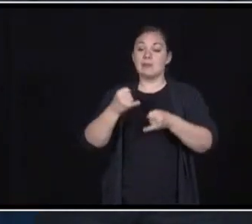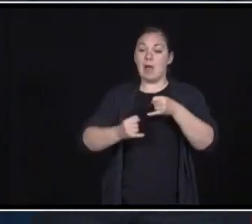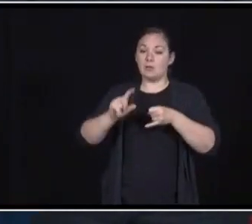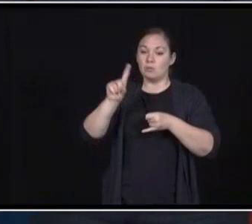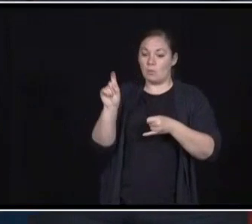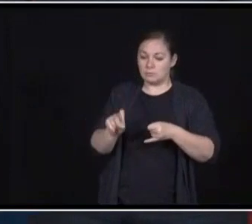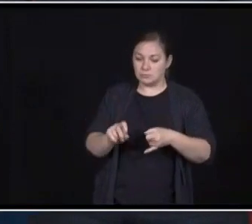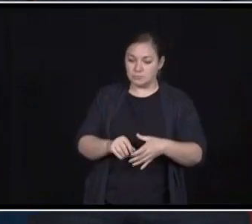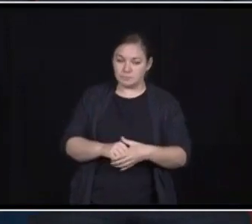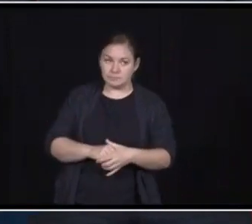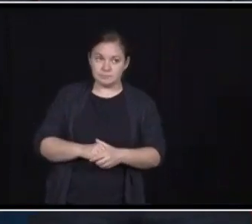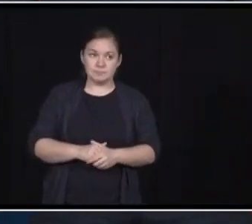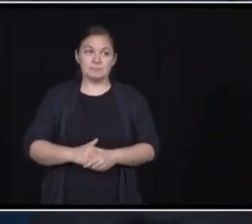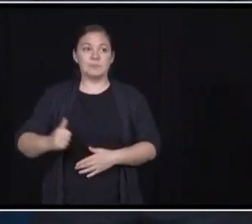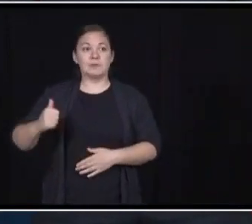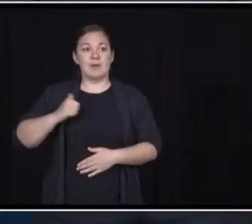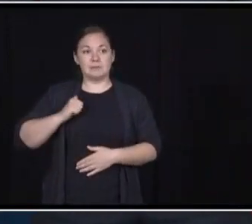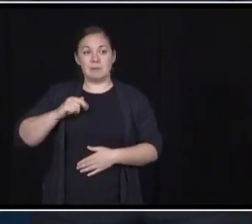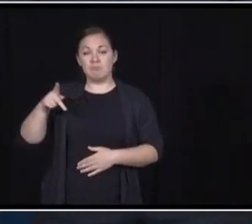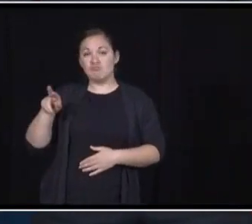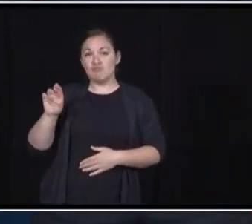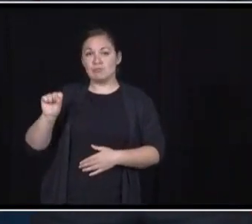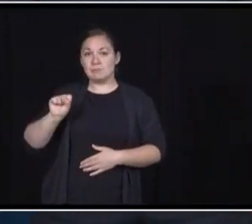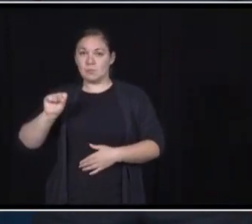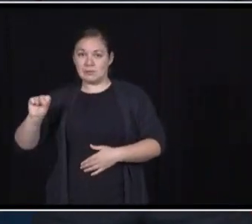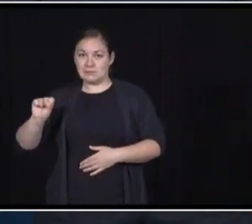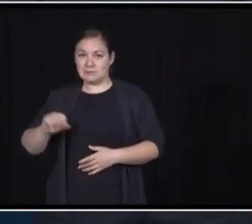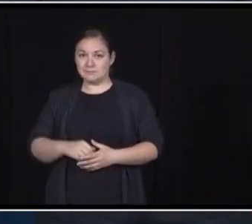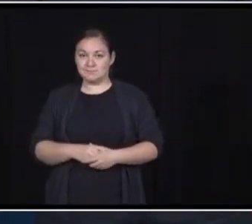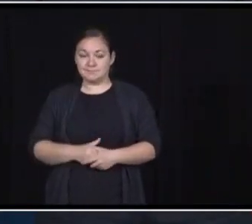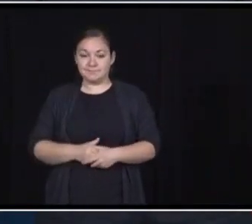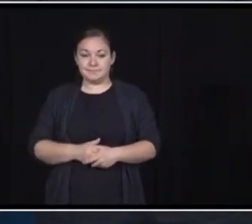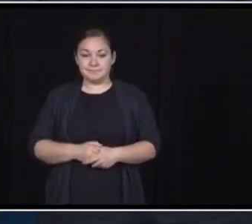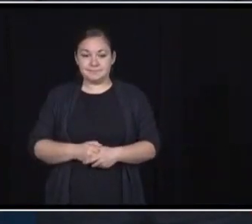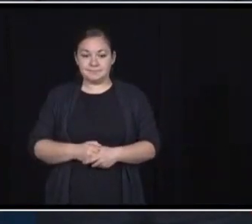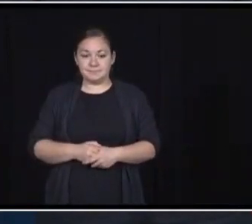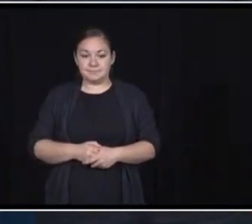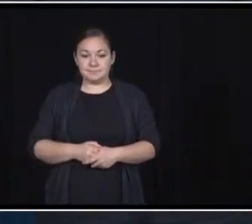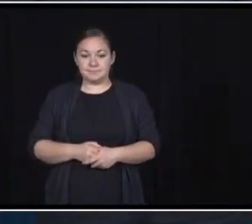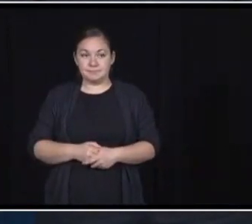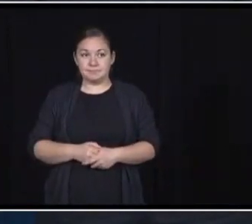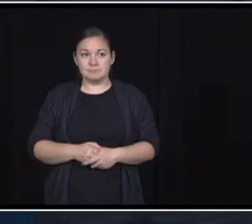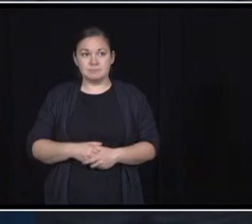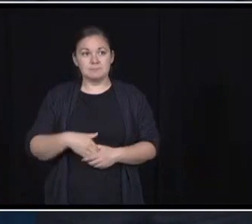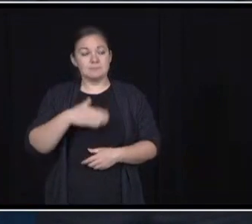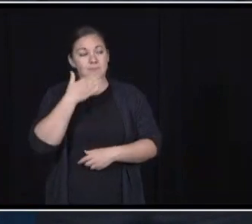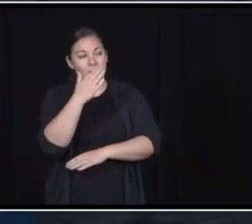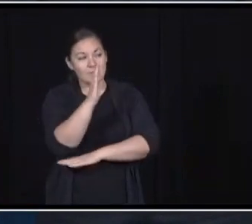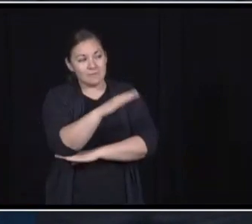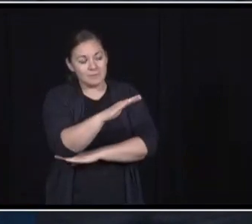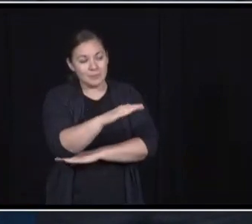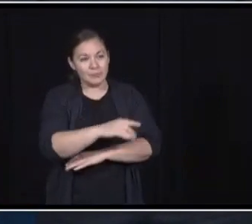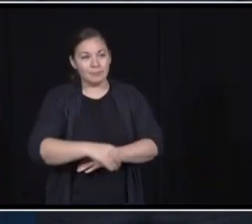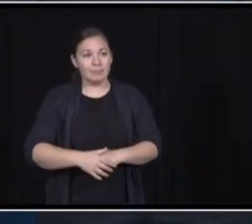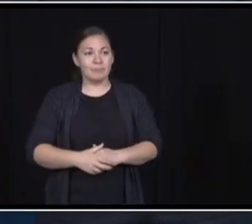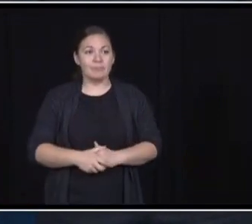But if there's somebody there who has significant systems and needs to be tested, that they made the accommodation to do that.